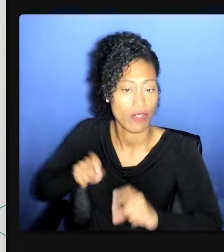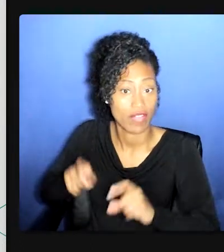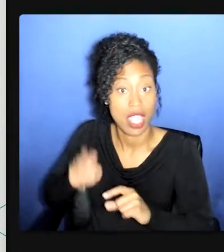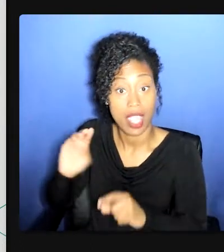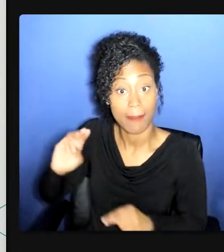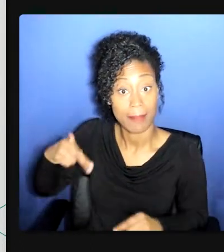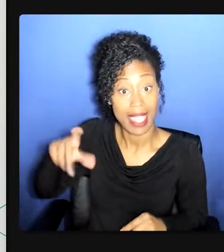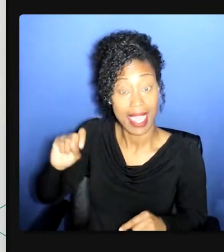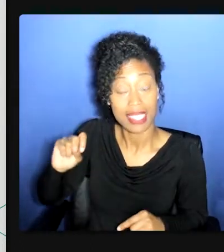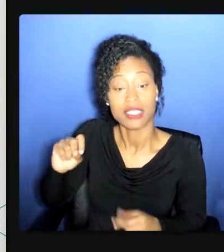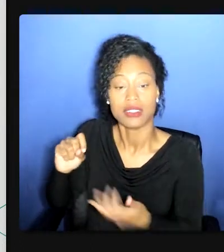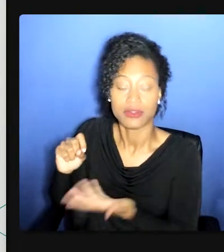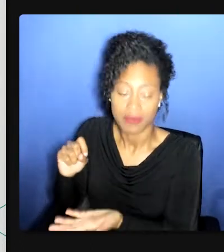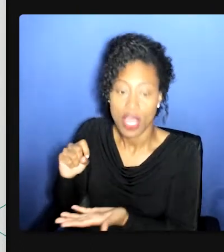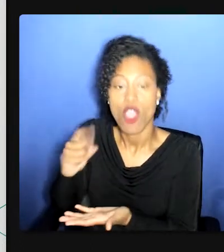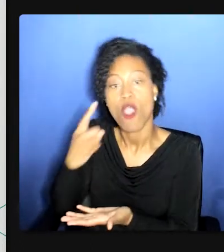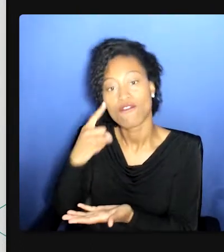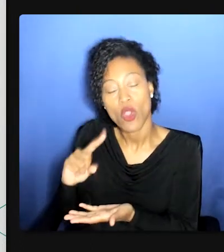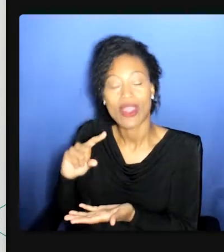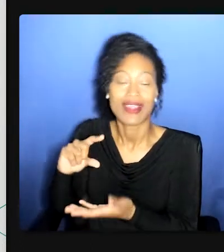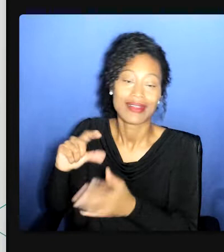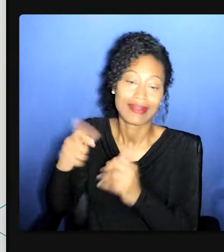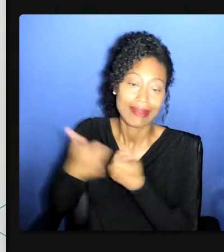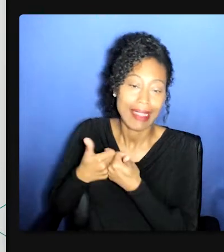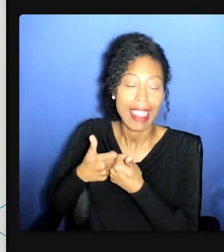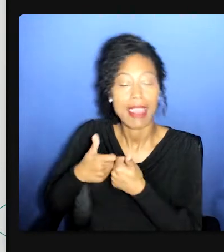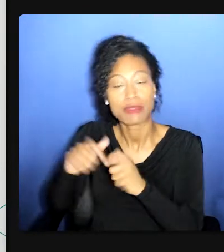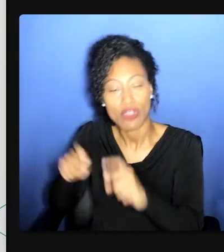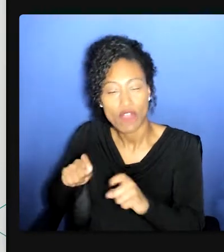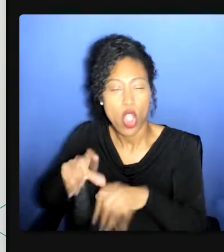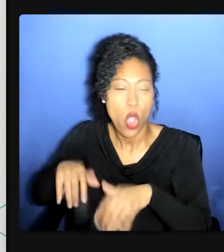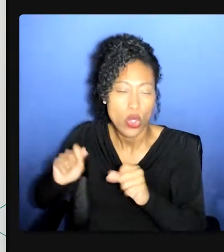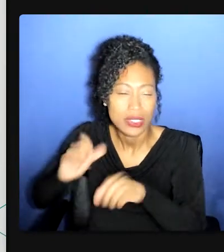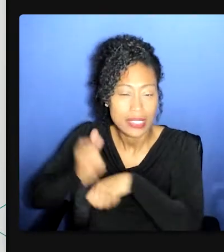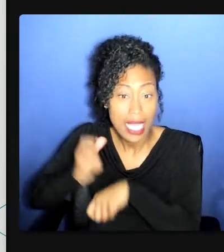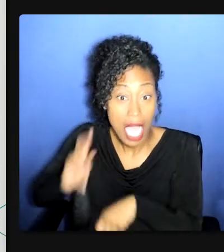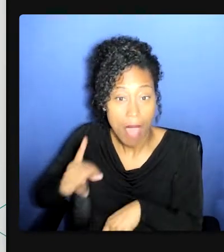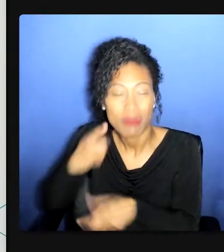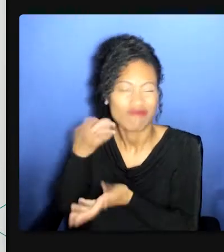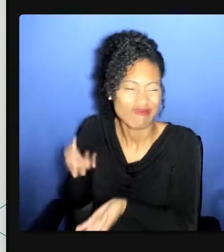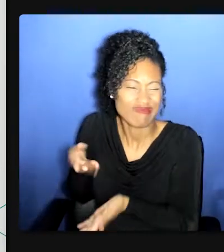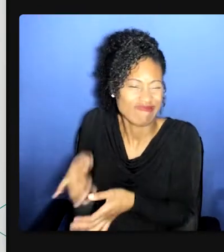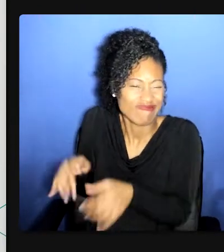MPS's main role here is to set up game server hosting for you